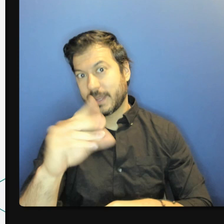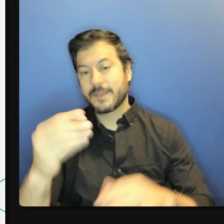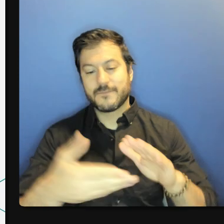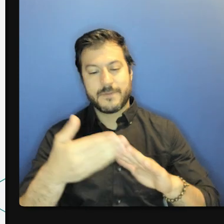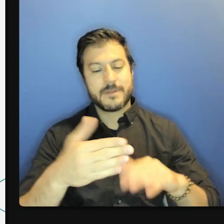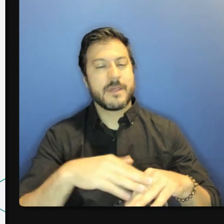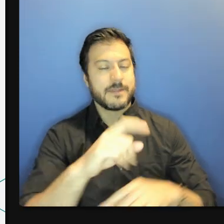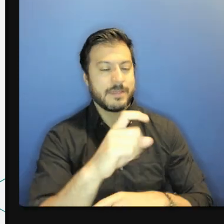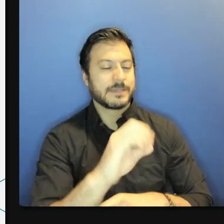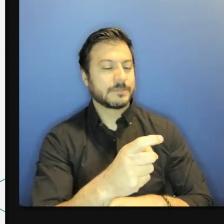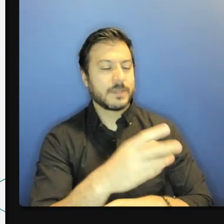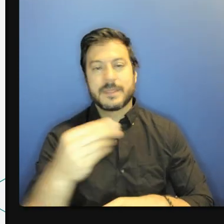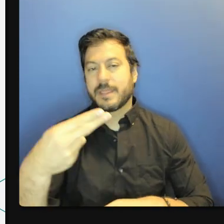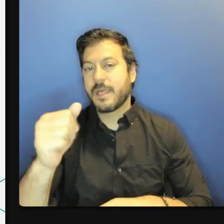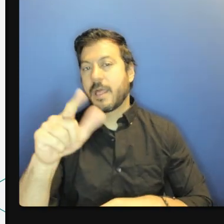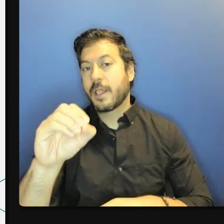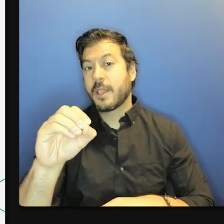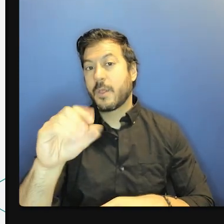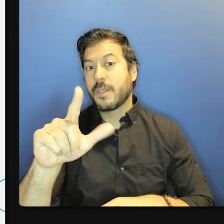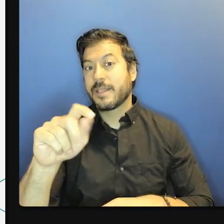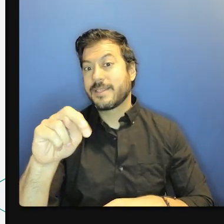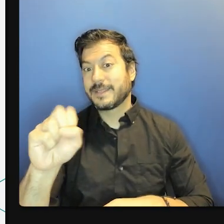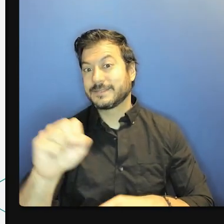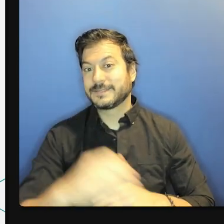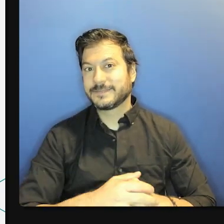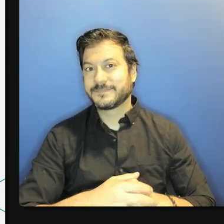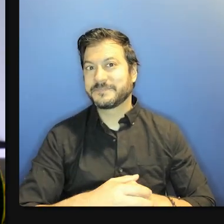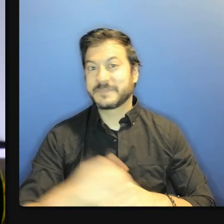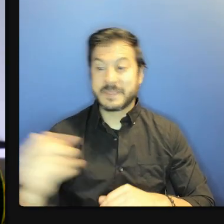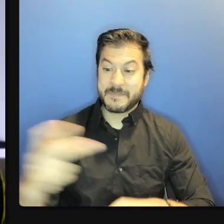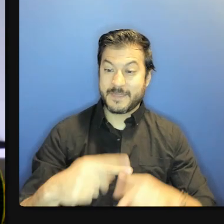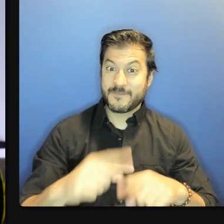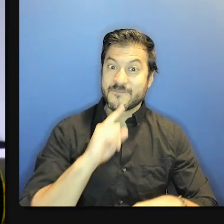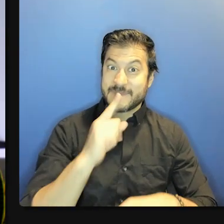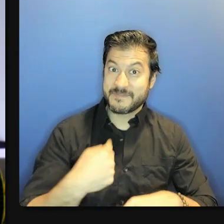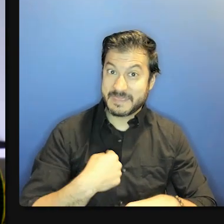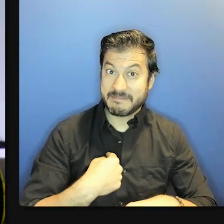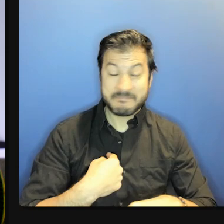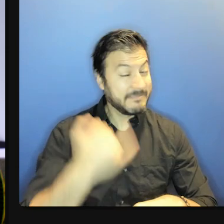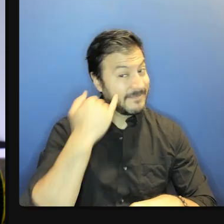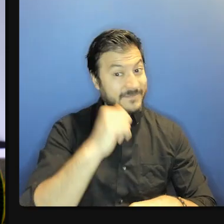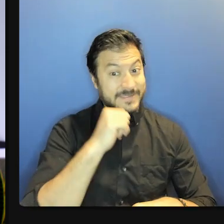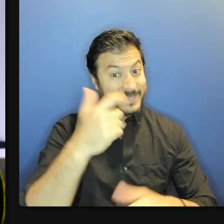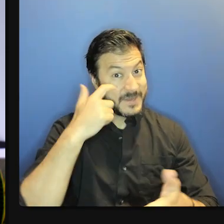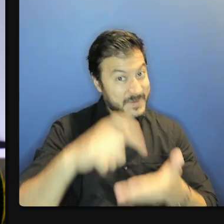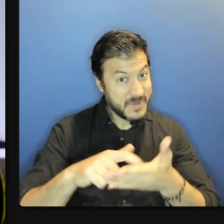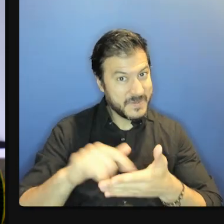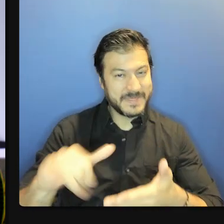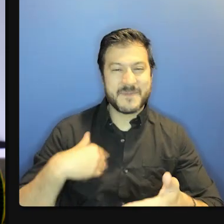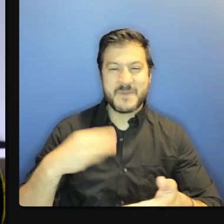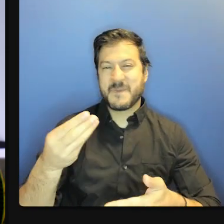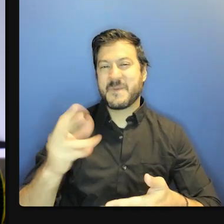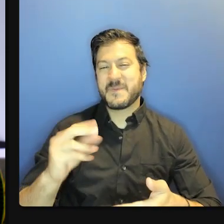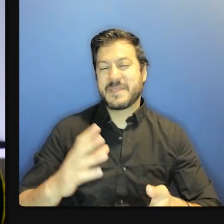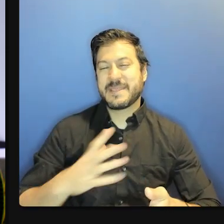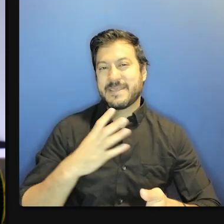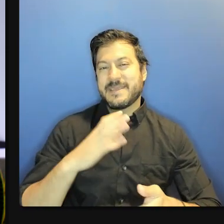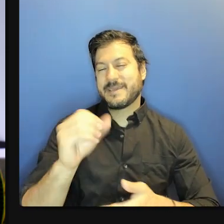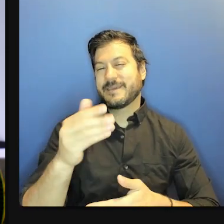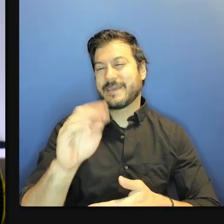and it can run on our Xbox and HoloLens platforms. Back to real me now. If you didn't notice, that's my own custom neural voice.